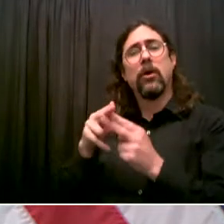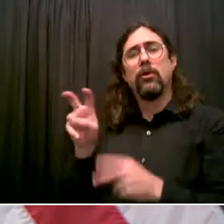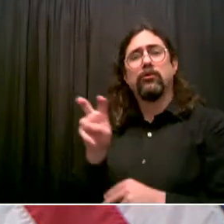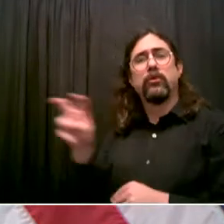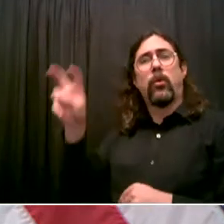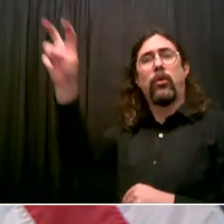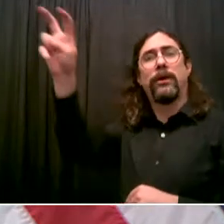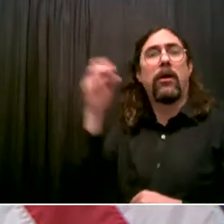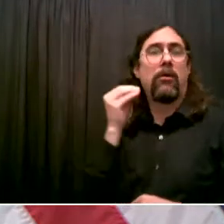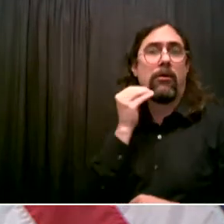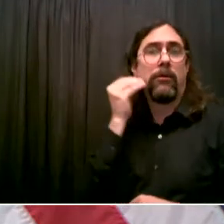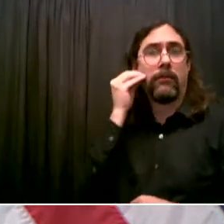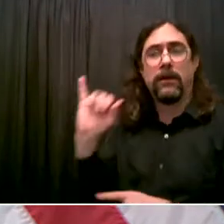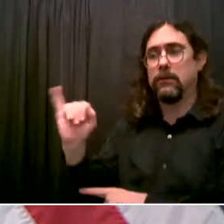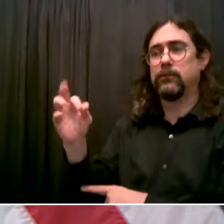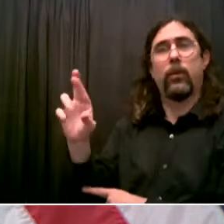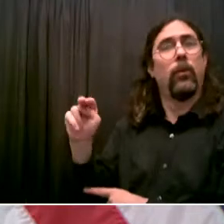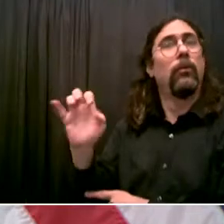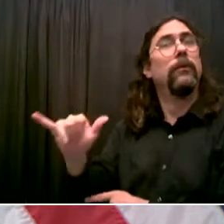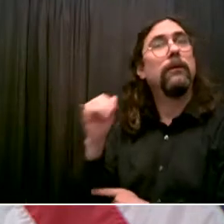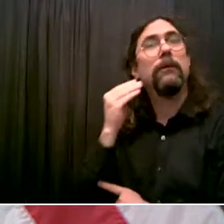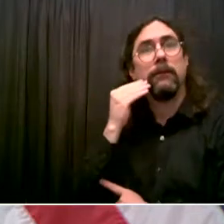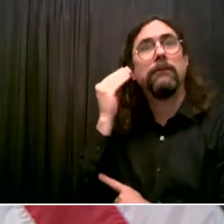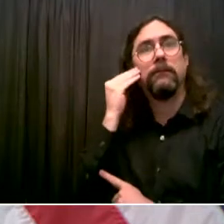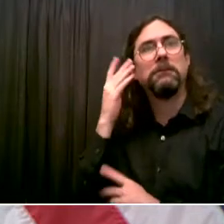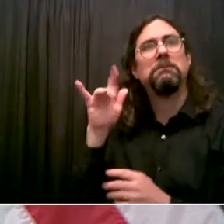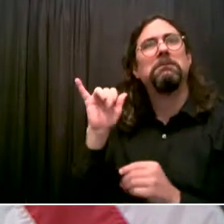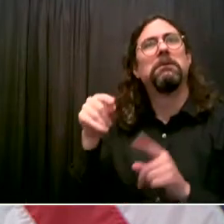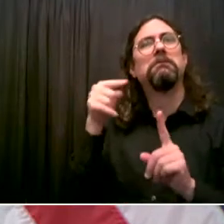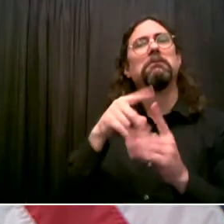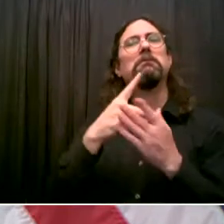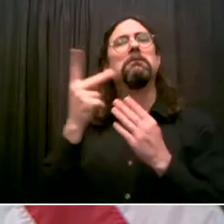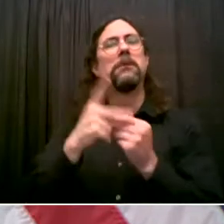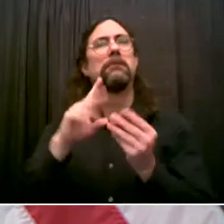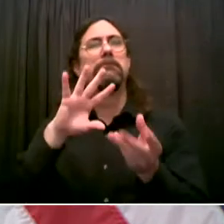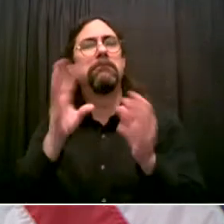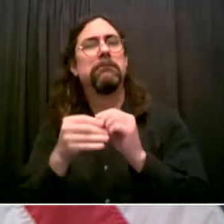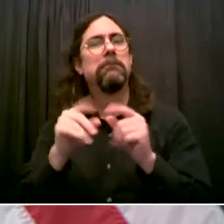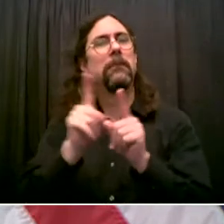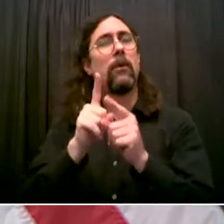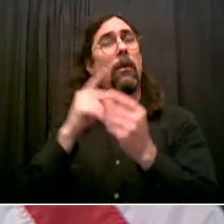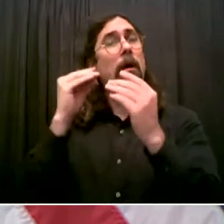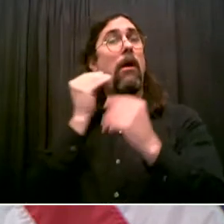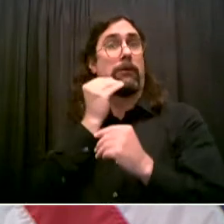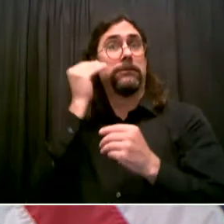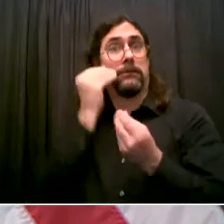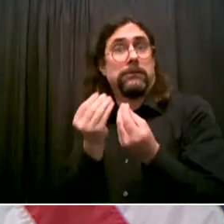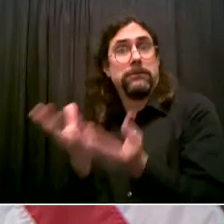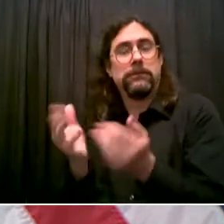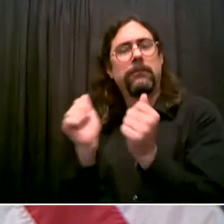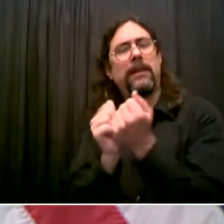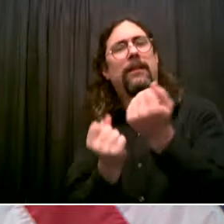PROGRAM THAT COMBINES INCREASED OUTREACH AND SPECIAZELID DSBE AND, OF COURSE, THE ABILITY TO